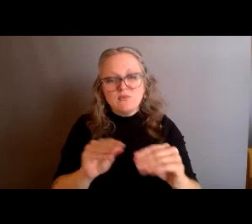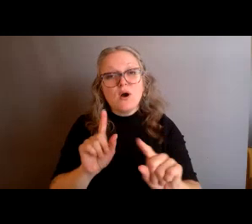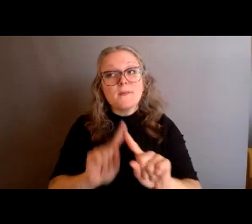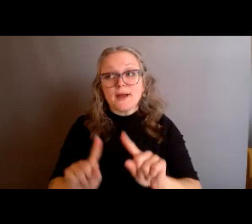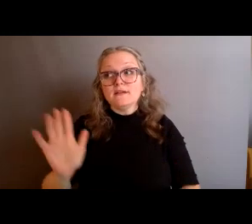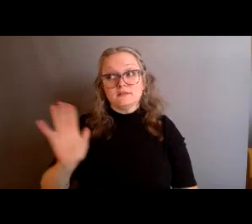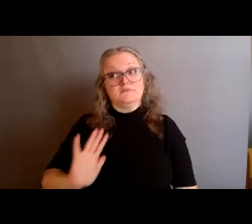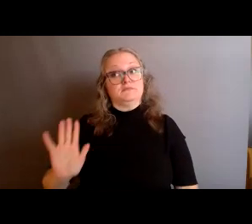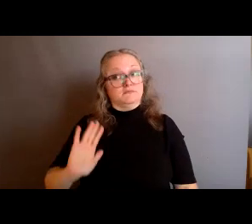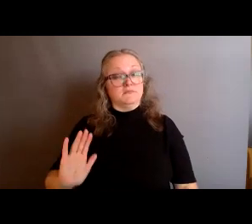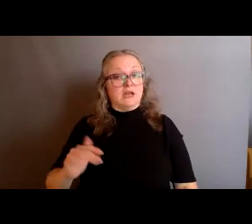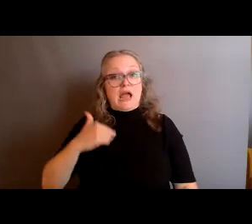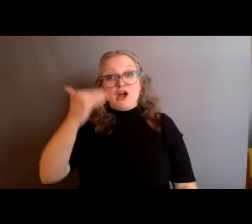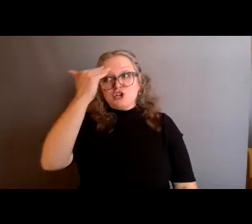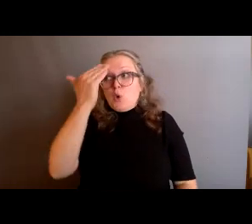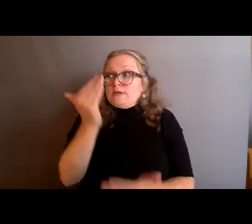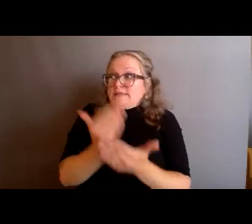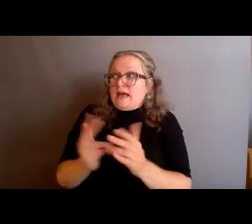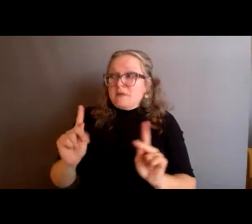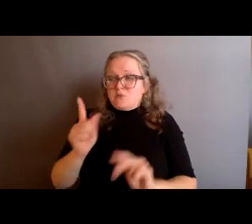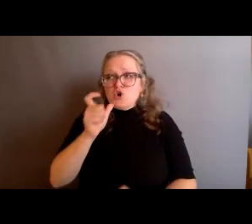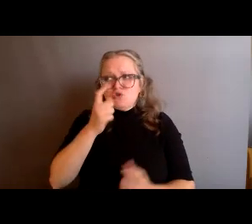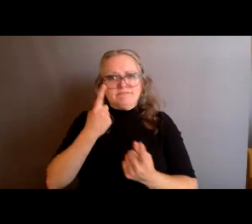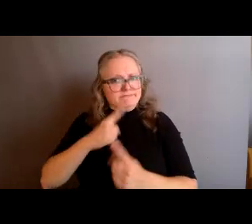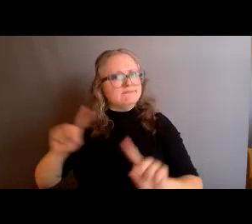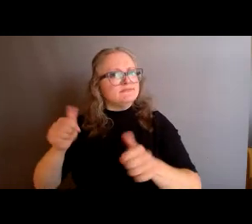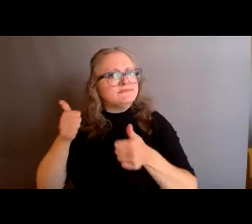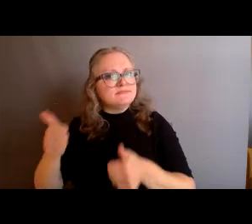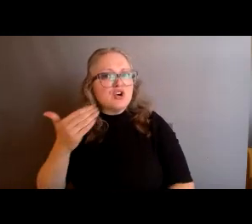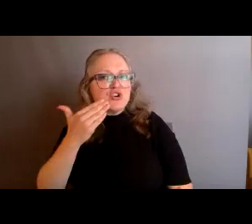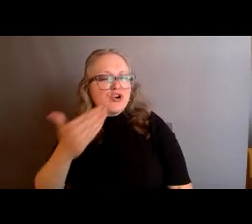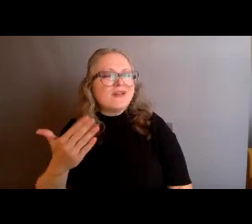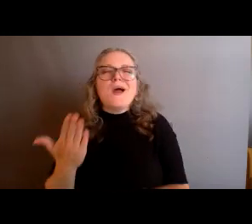in the day, I know some people did really well. If you and probably a speech and language pathologist